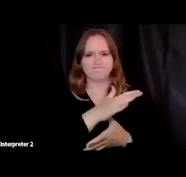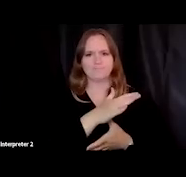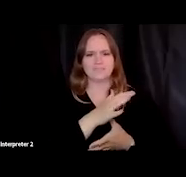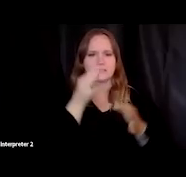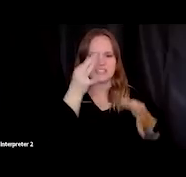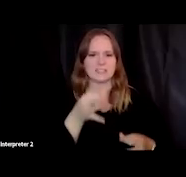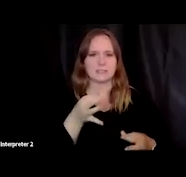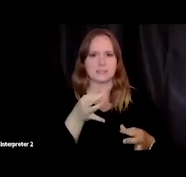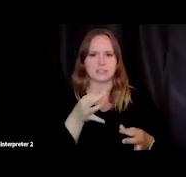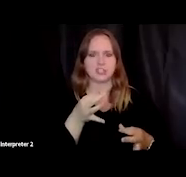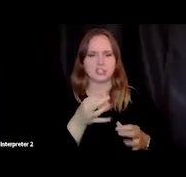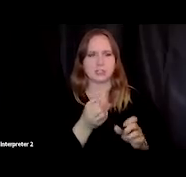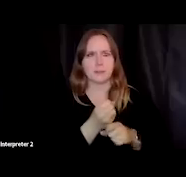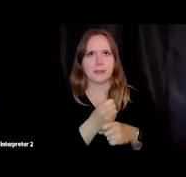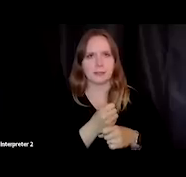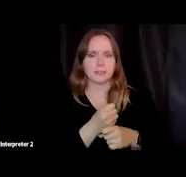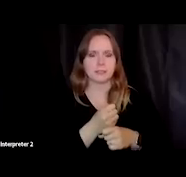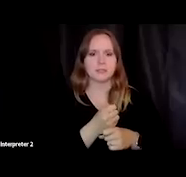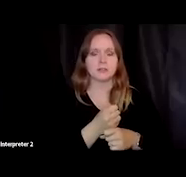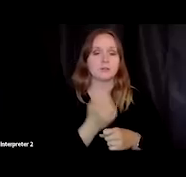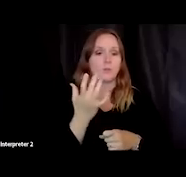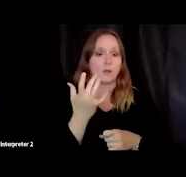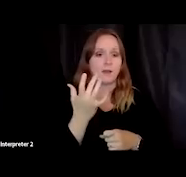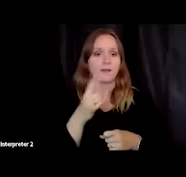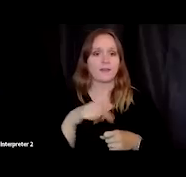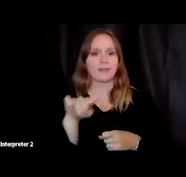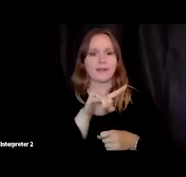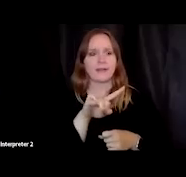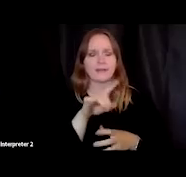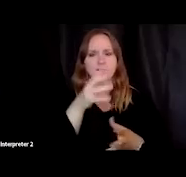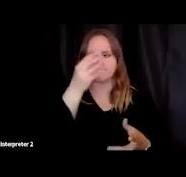because they inform the sort of interventions that we use